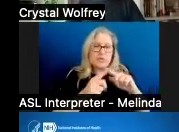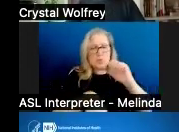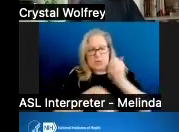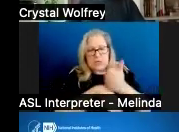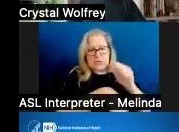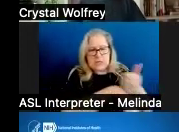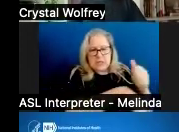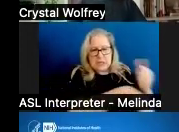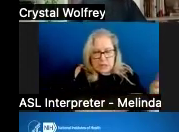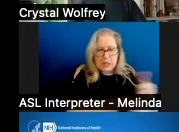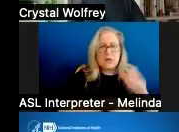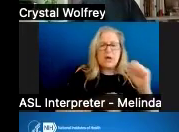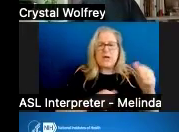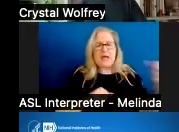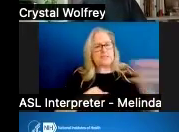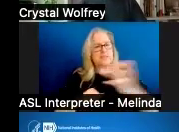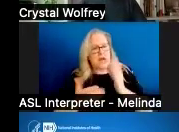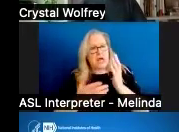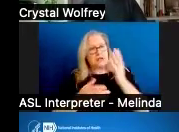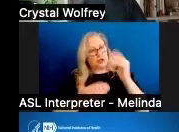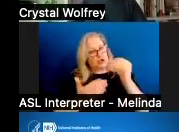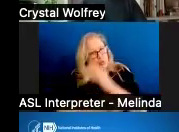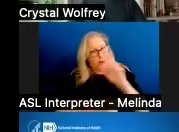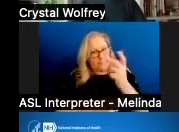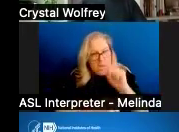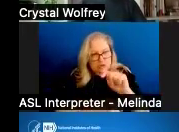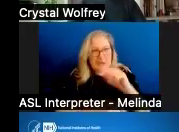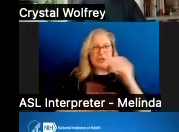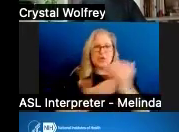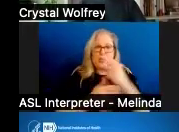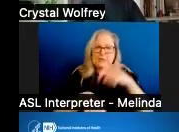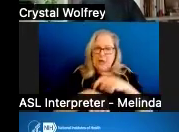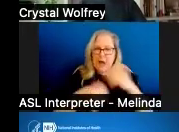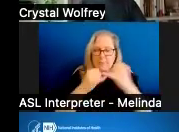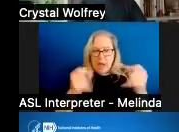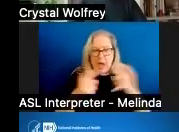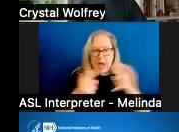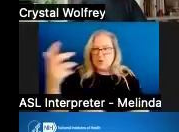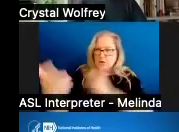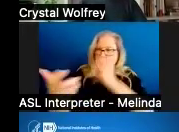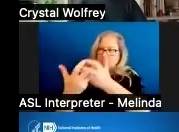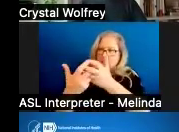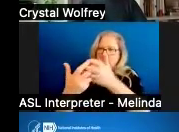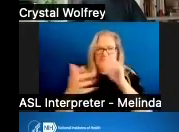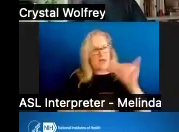They could send us a revised budget and a revised time line that will fit the fact that the IND study won't be done much later.